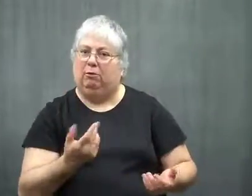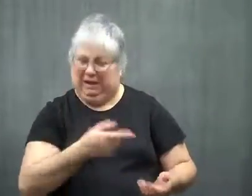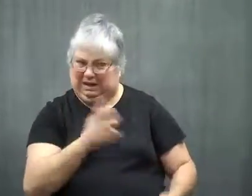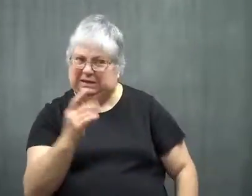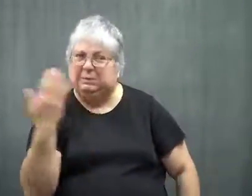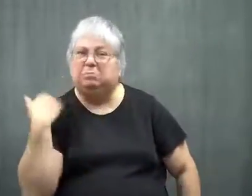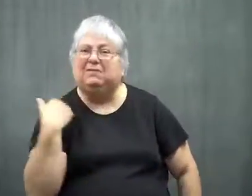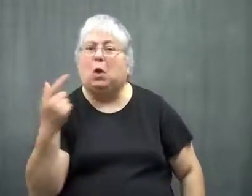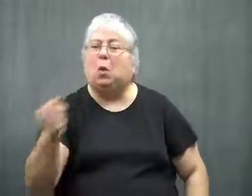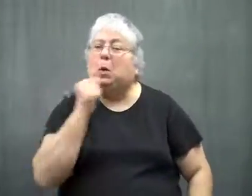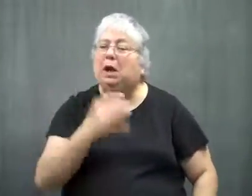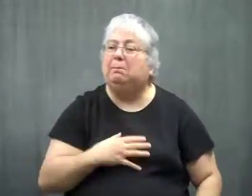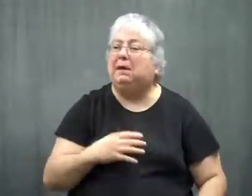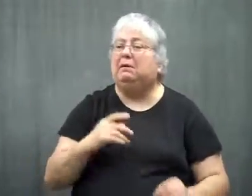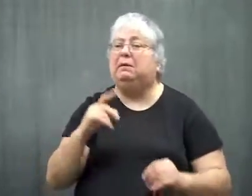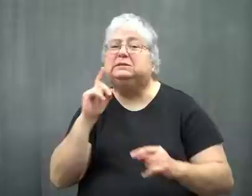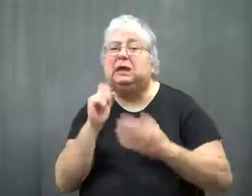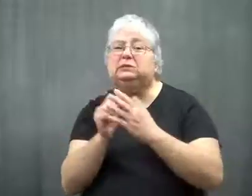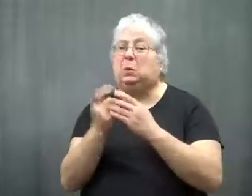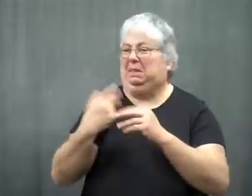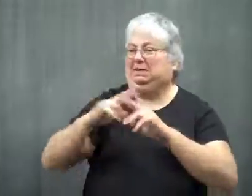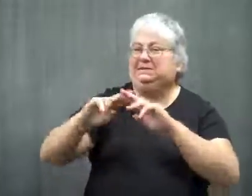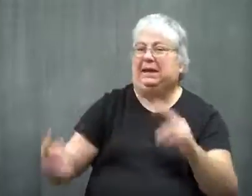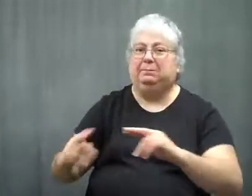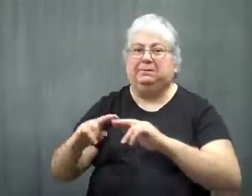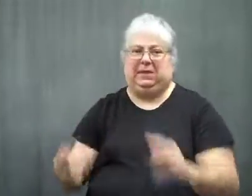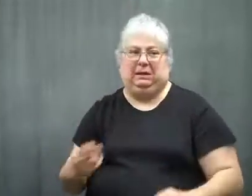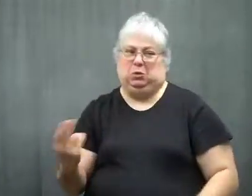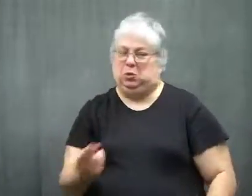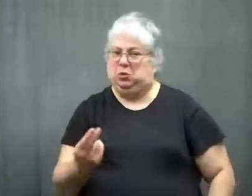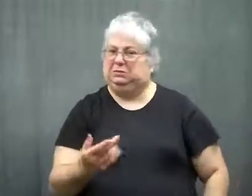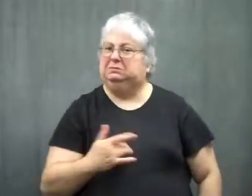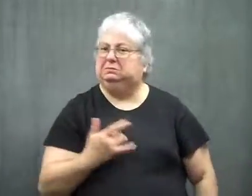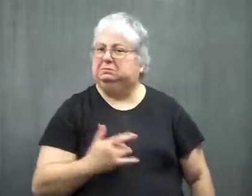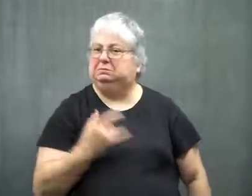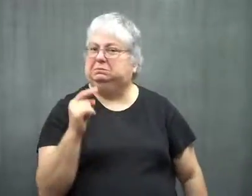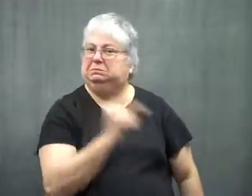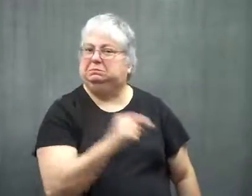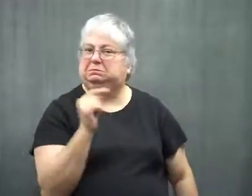He was said to have used duct tape while having sex with women.